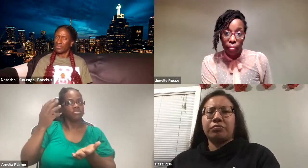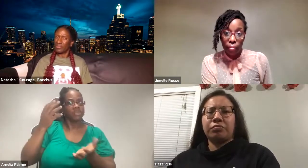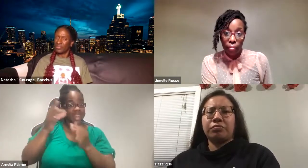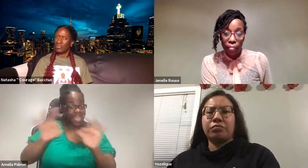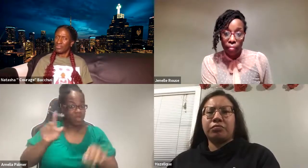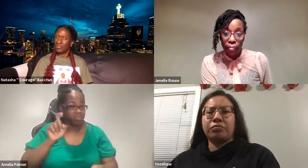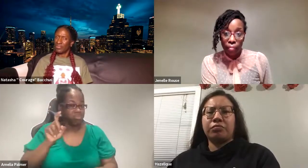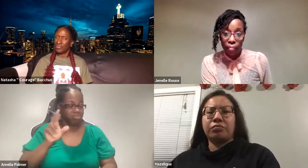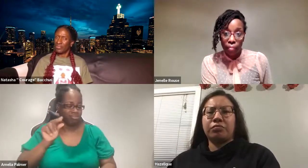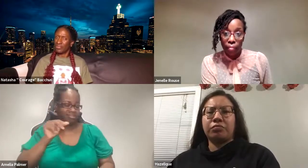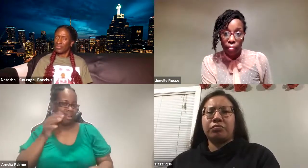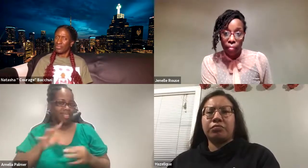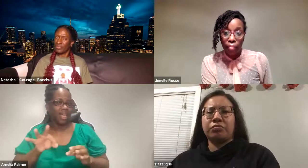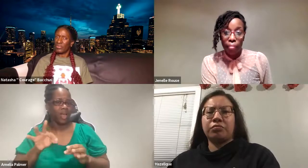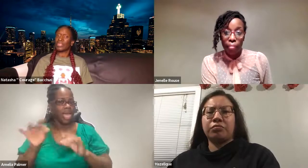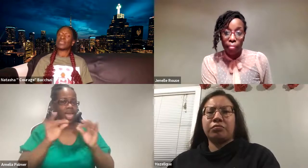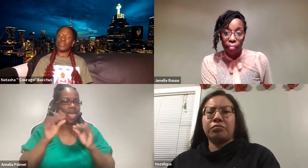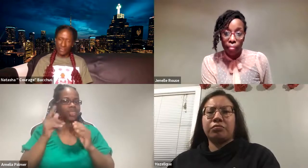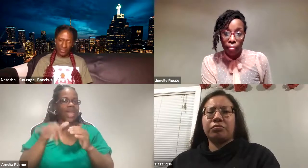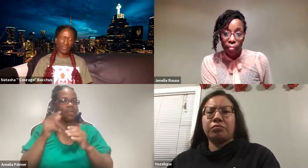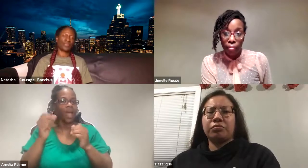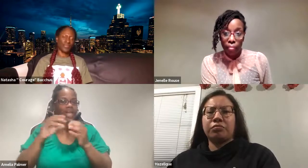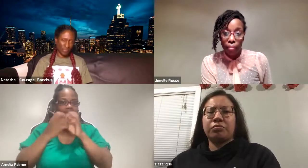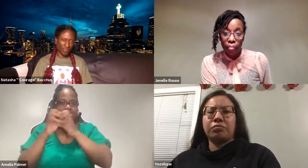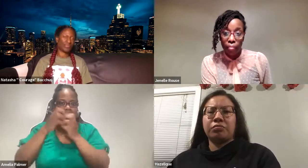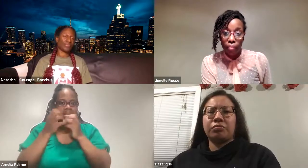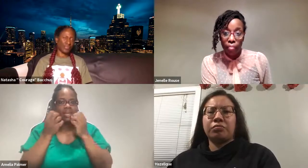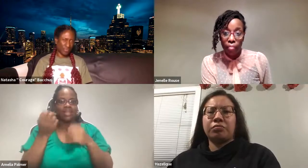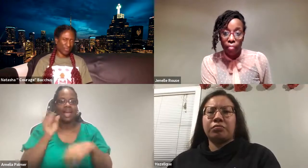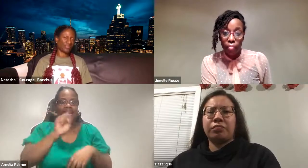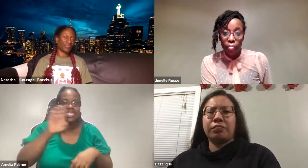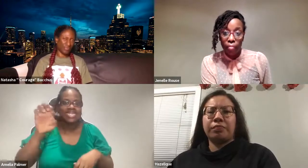see people and there's also been that discussion of whether sign languages